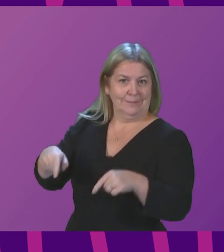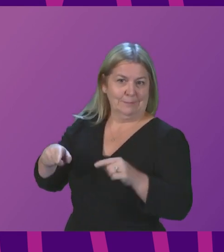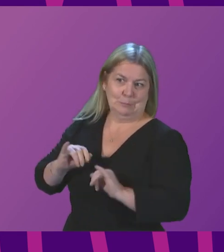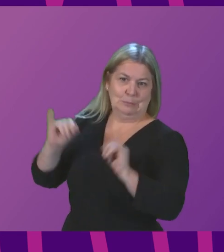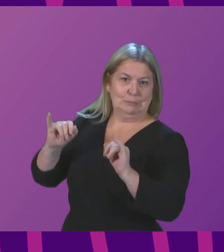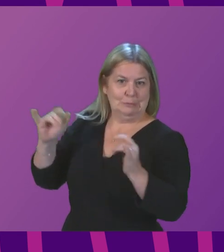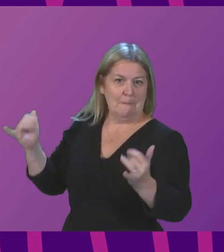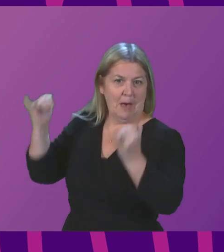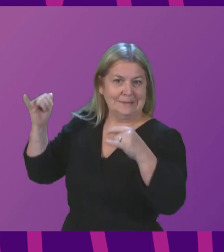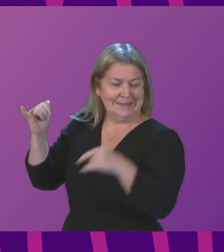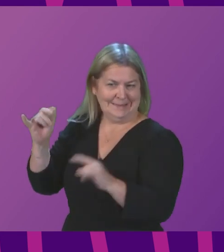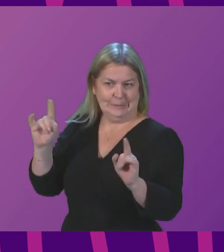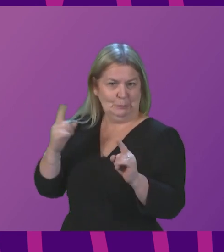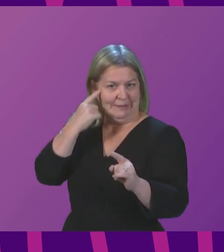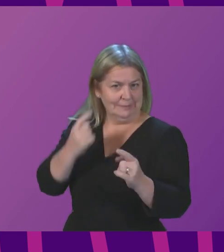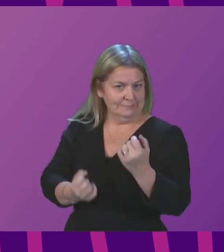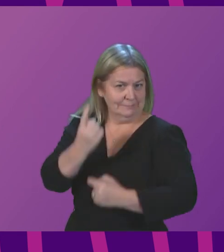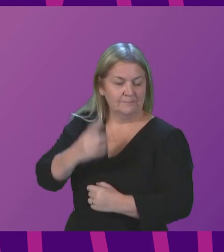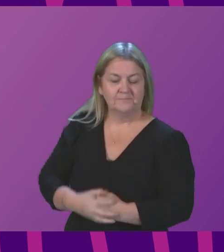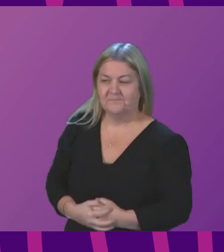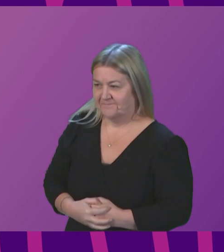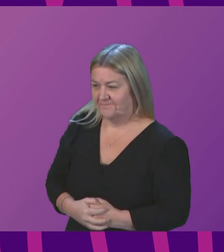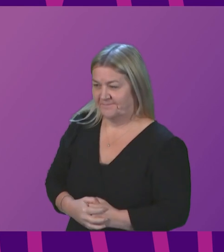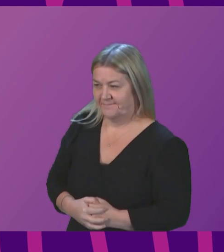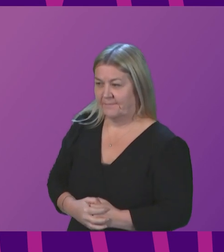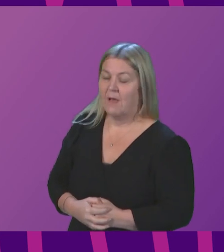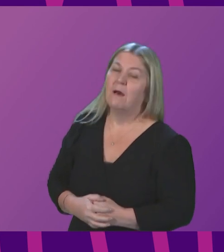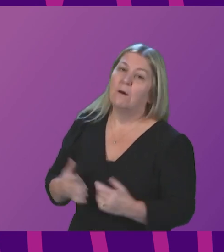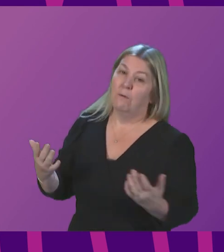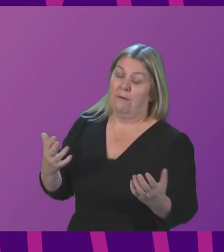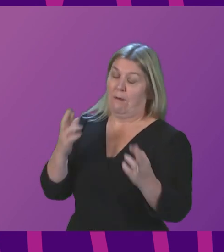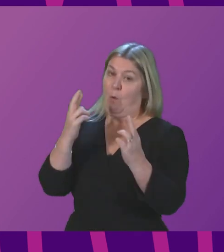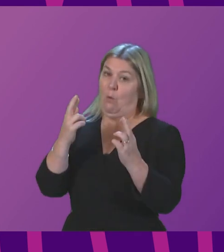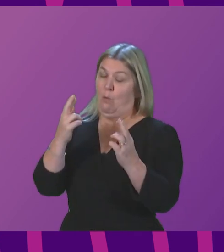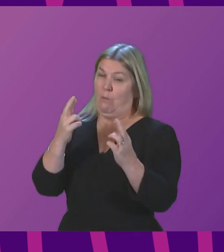I hope that there is no impact on compliance with Covid protections, because it is really